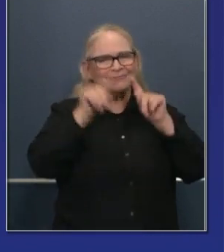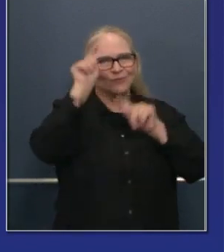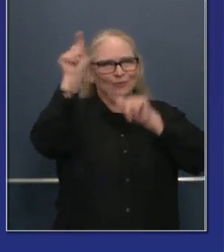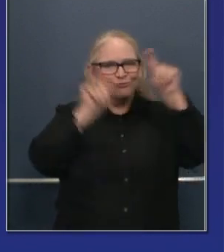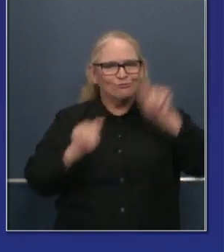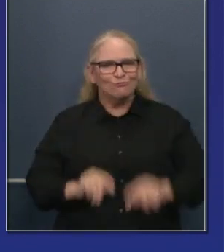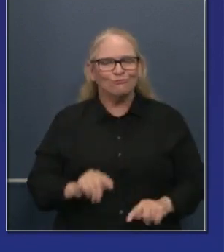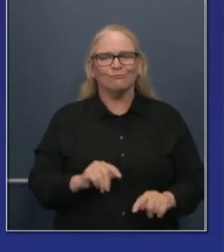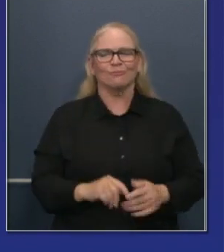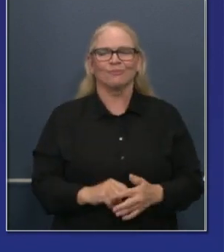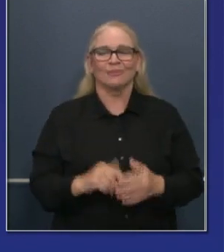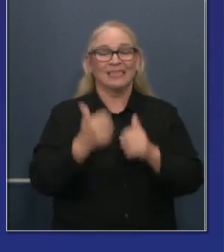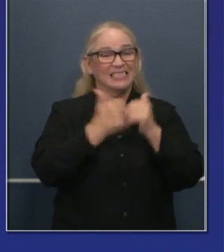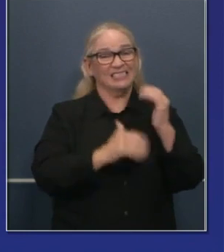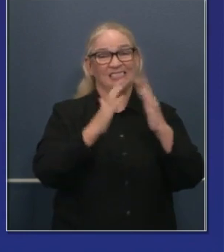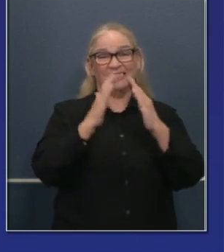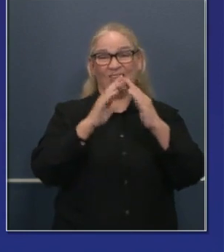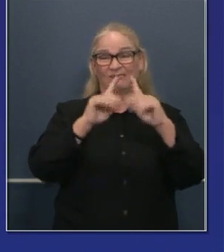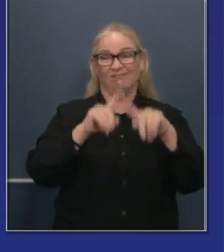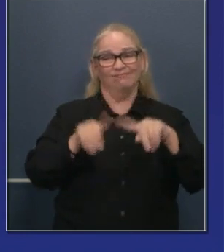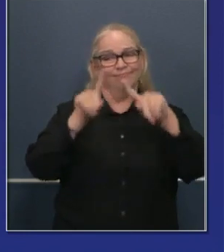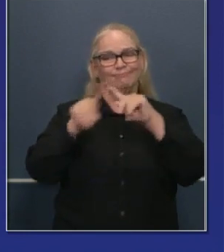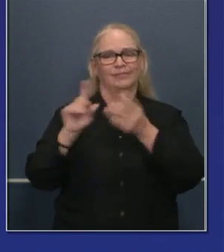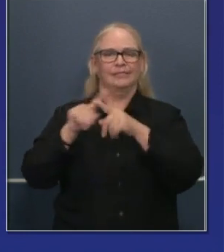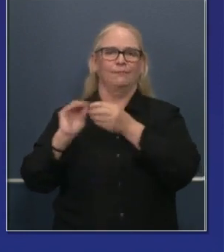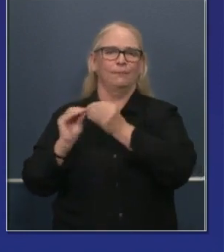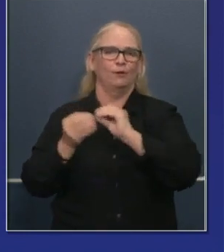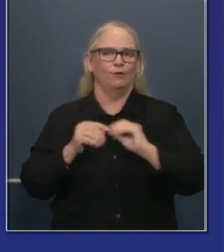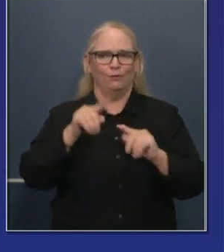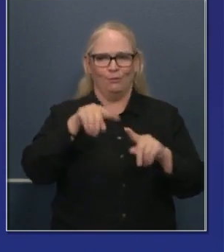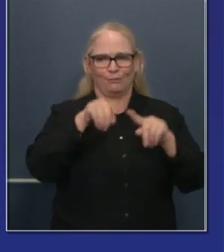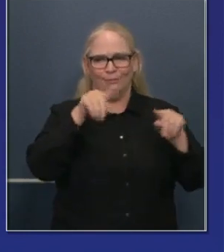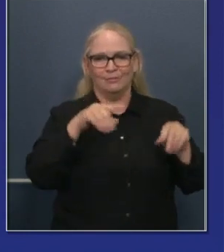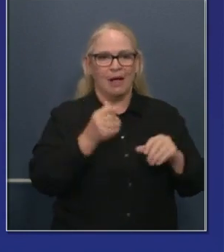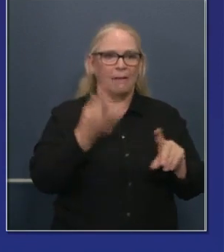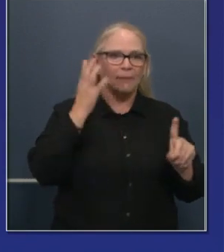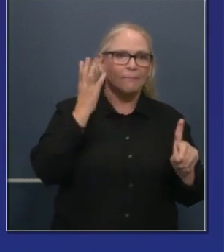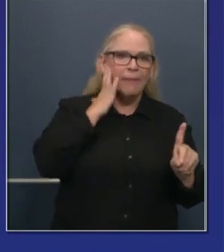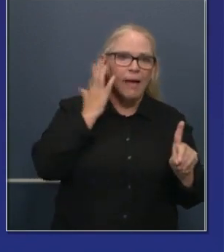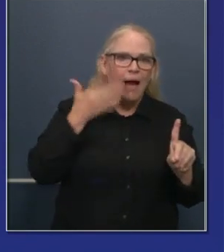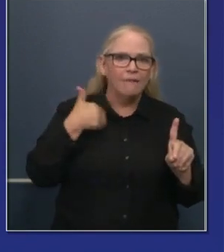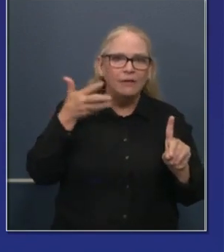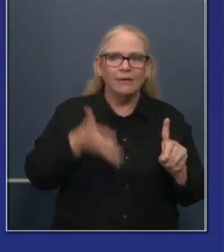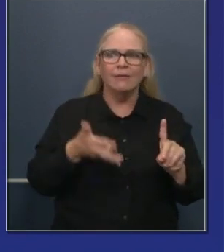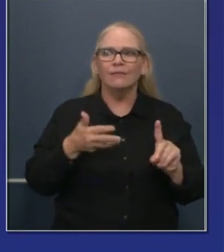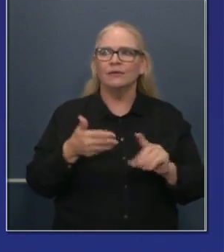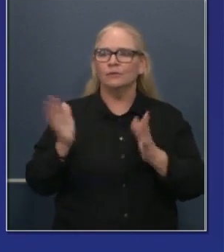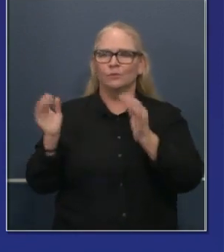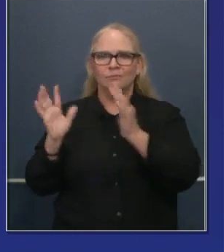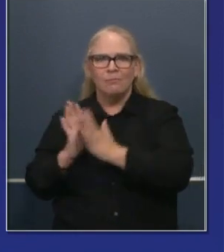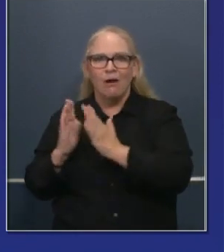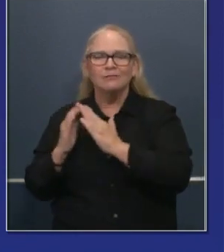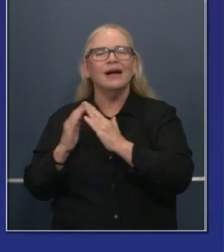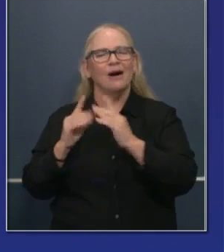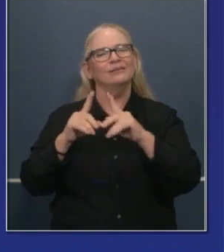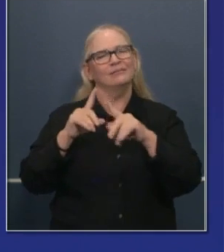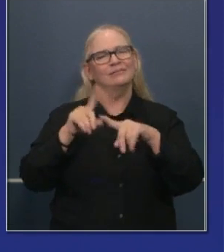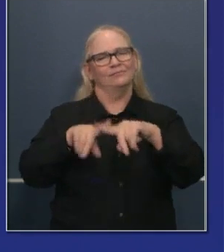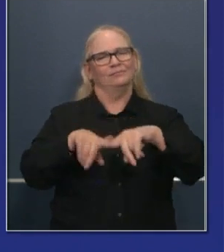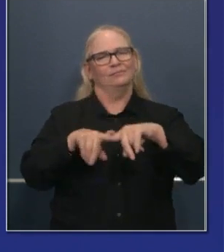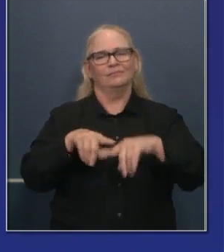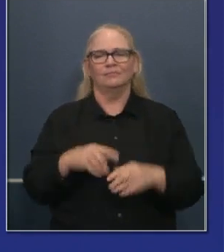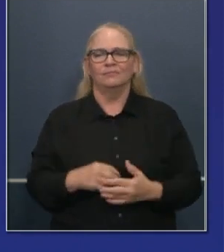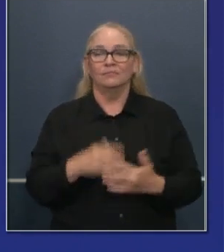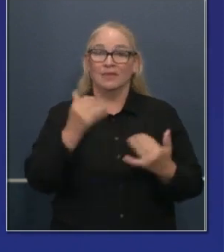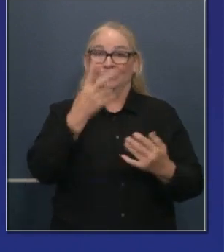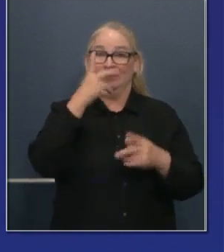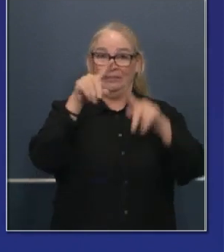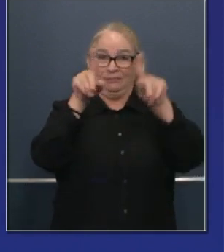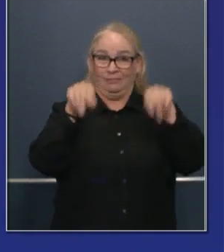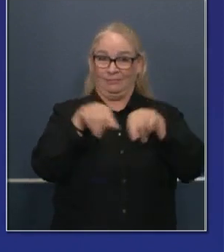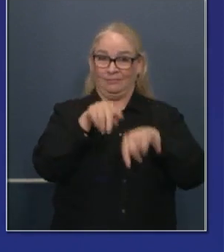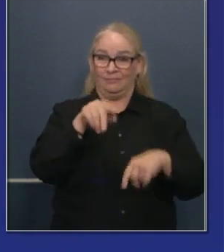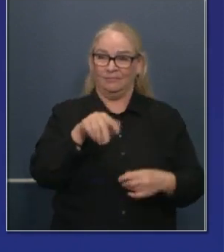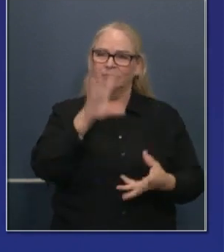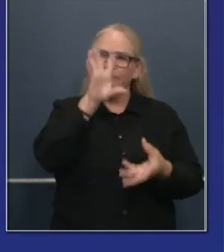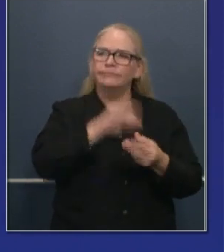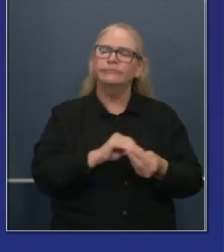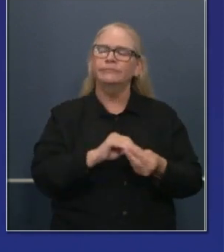WE LIVE SOMEWHERE IN THE STATE OF CALIFORNIA WITH DIFFERENT CRITERIA, CONDITIONS AND DIFFERENT REALITIES AS IT RELATES TO HOSPITAL CAPACITY AND THE LIKE.